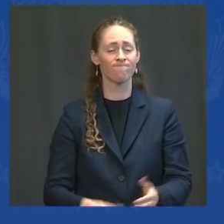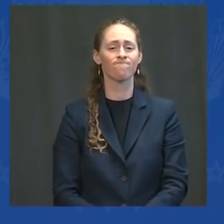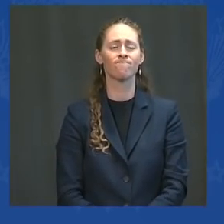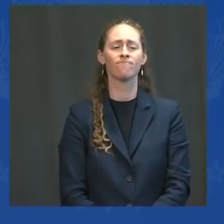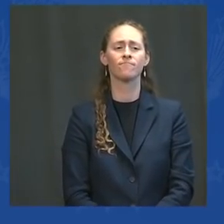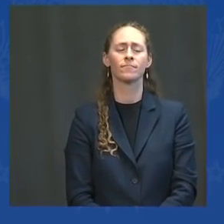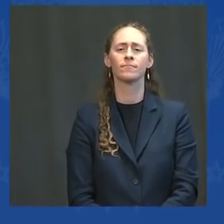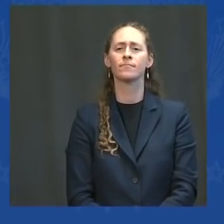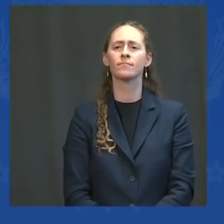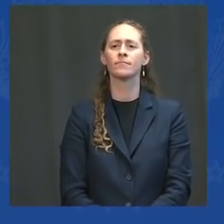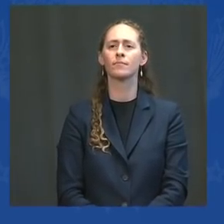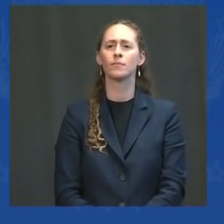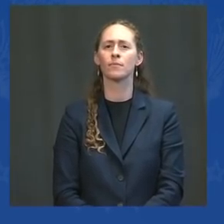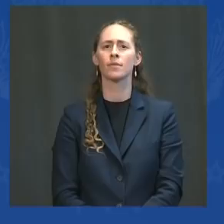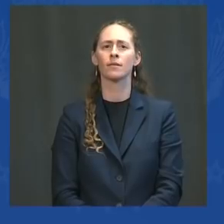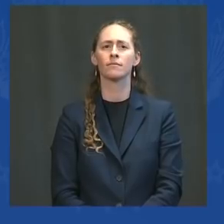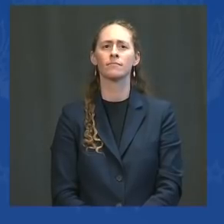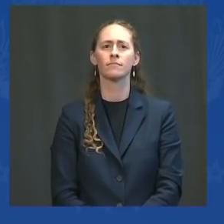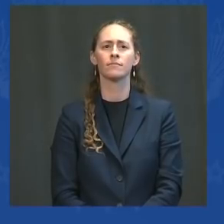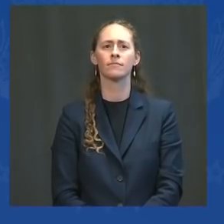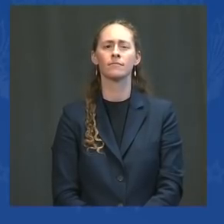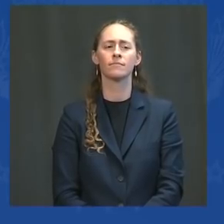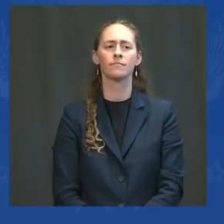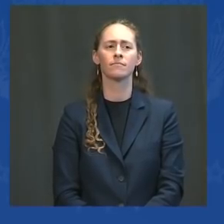I know from similar -- yes, we should clap for the families.